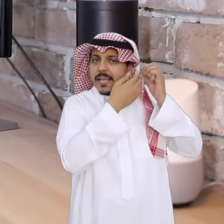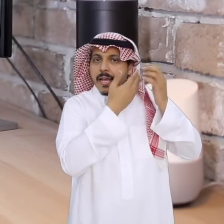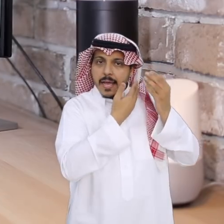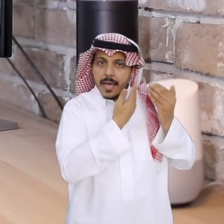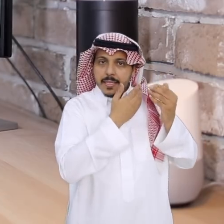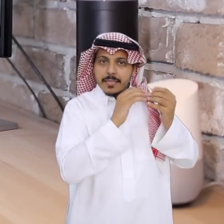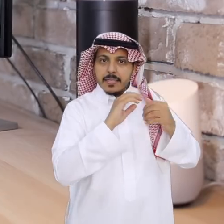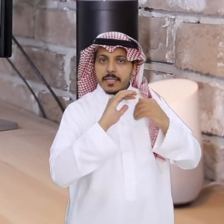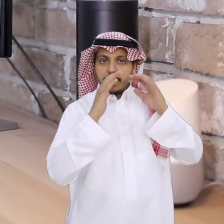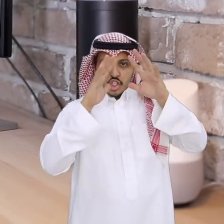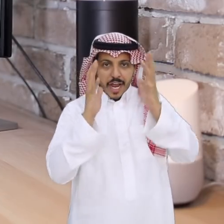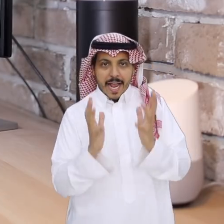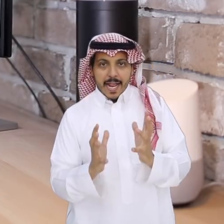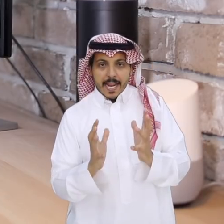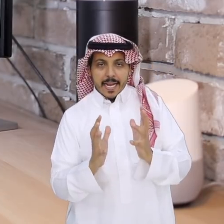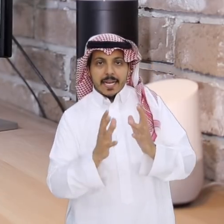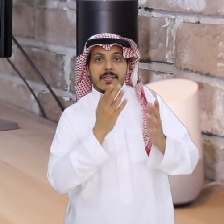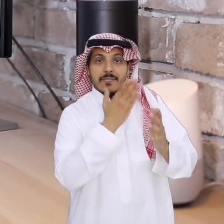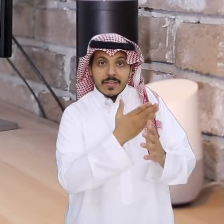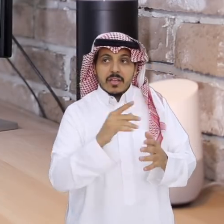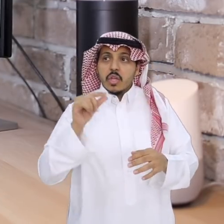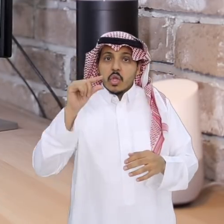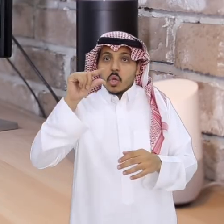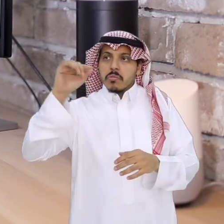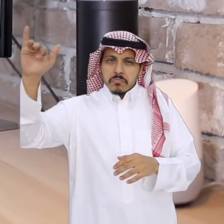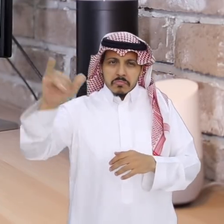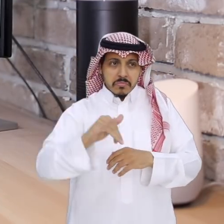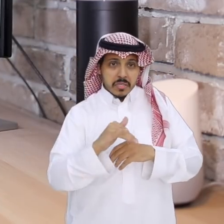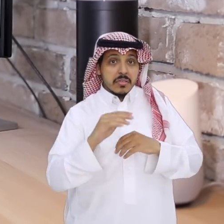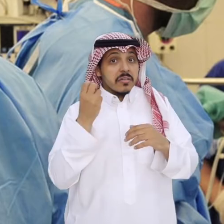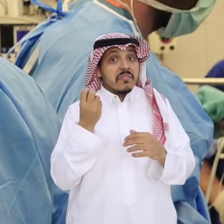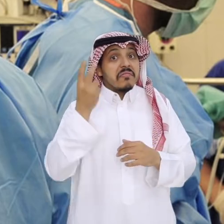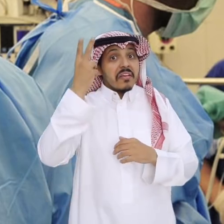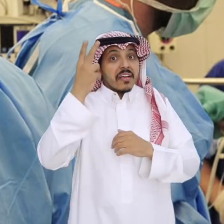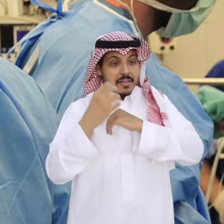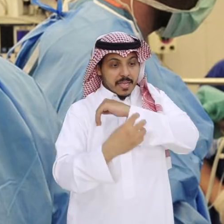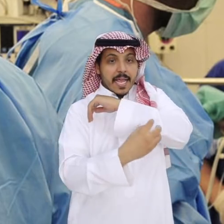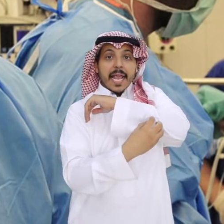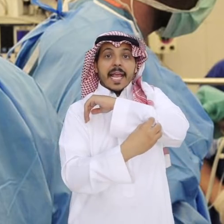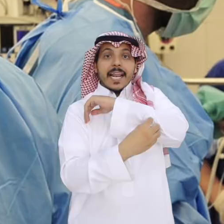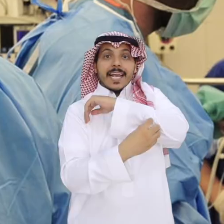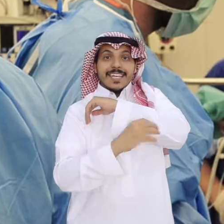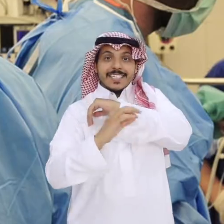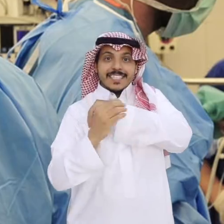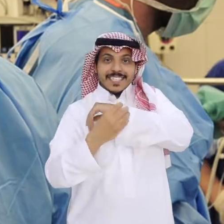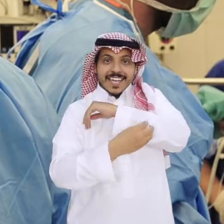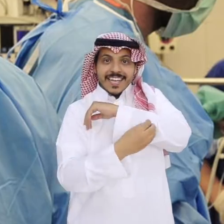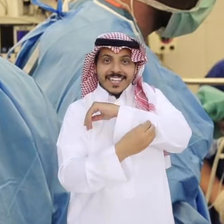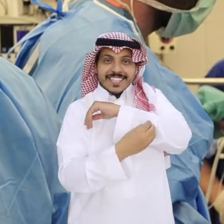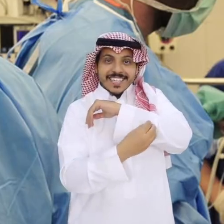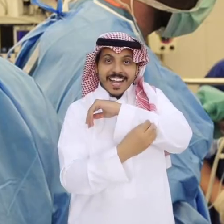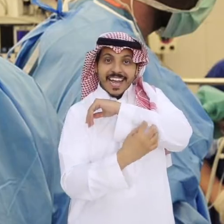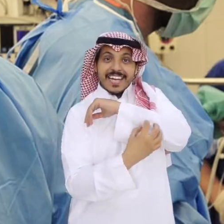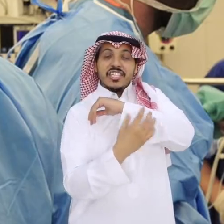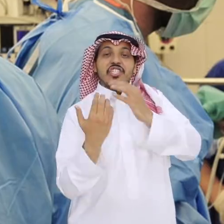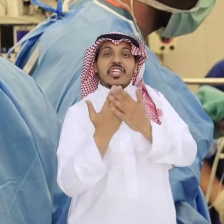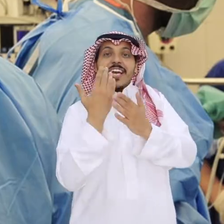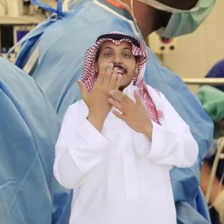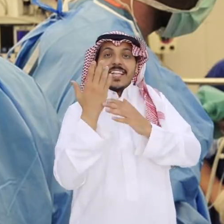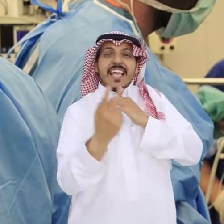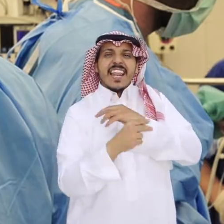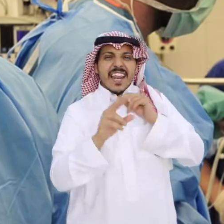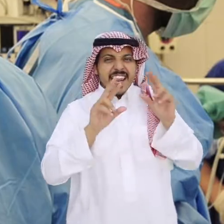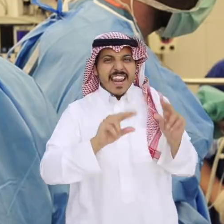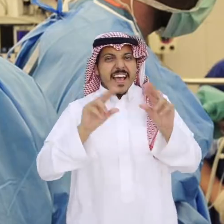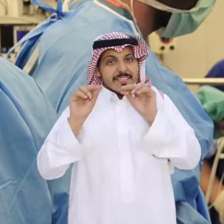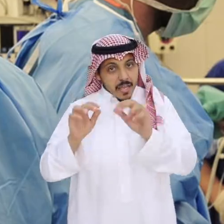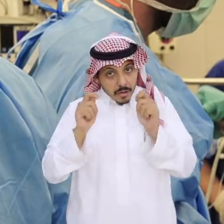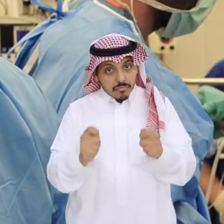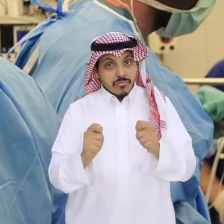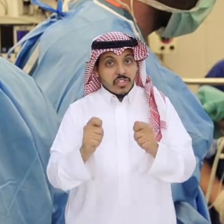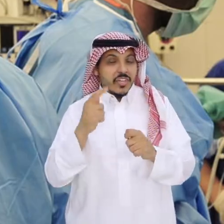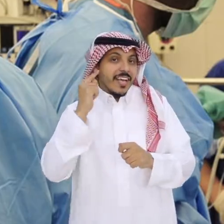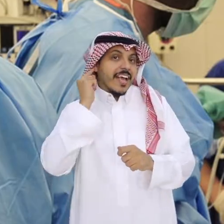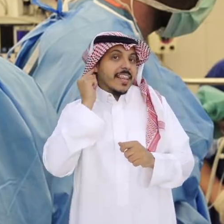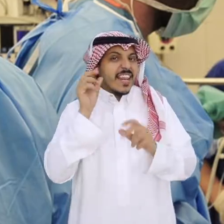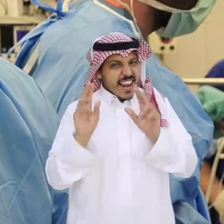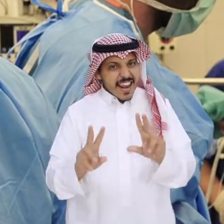As an option, a doctor asked her if she would agree to plant an ear on her arm.